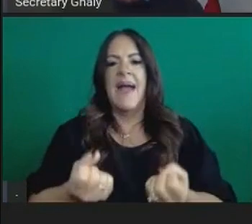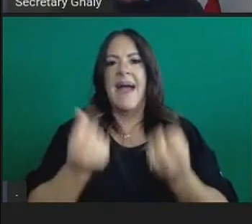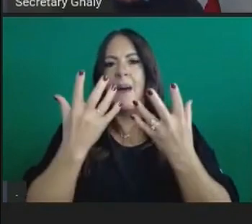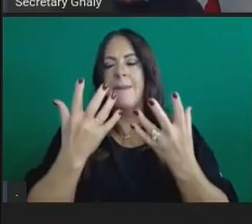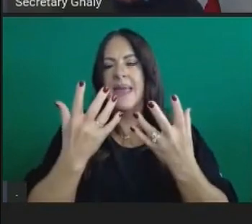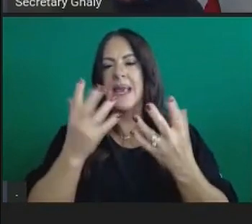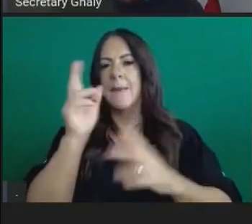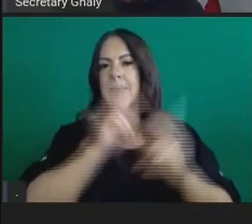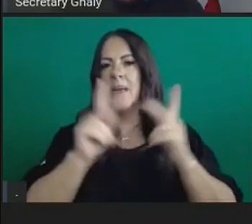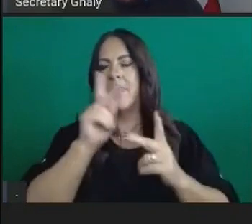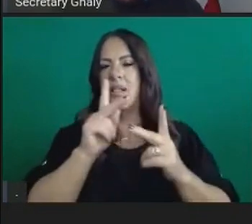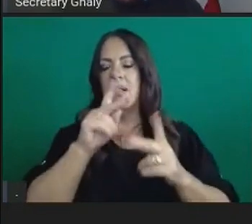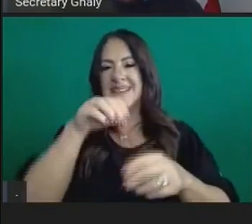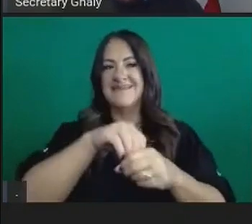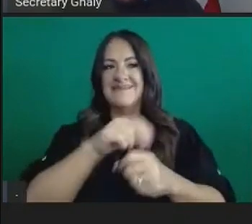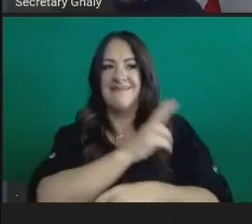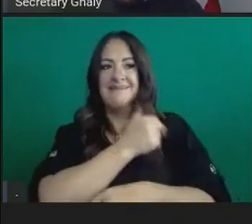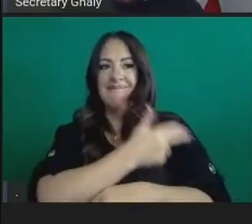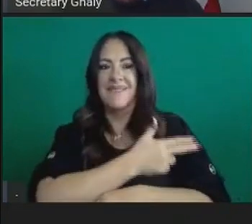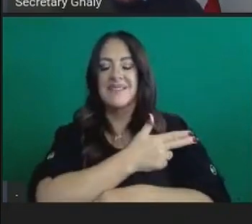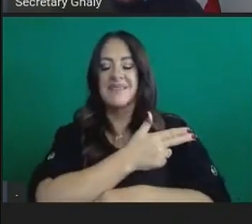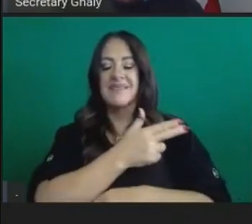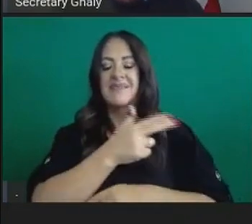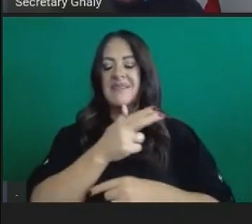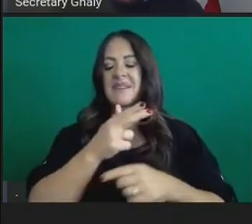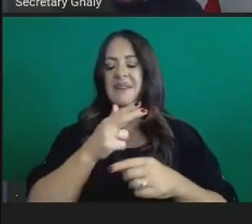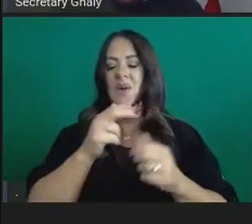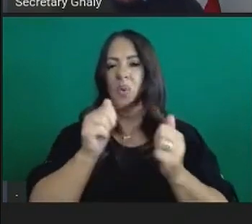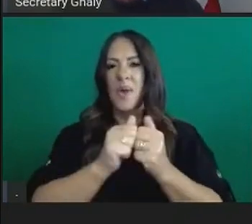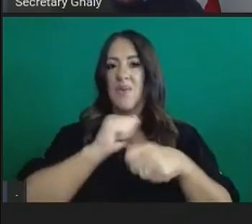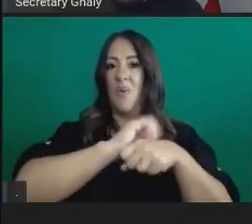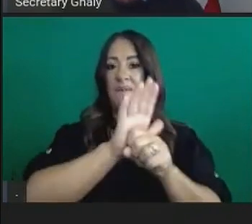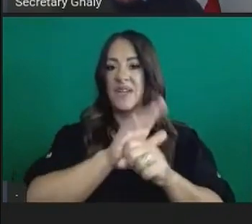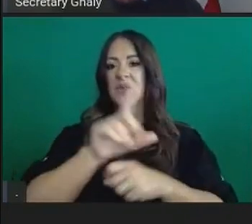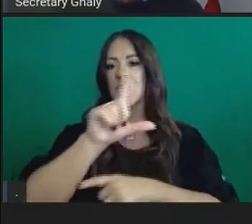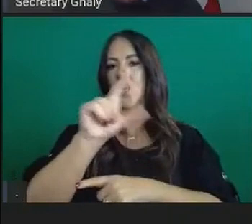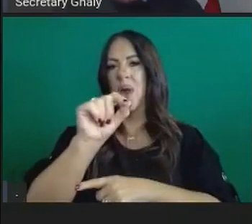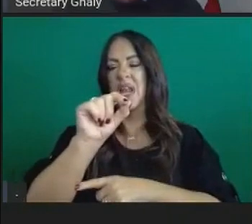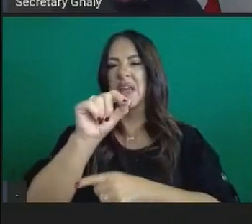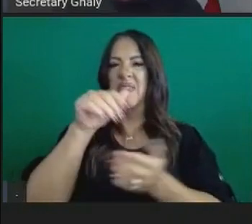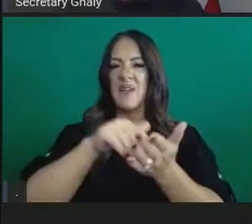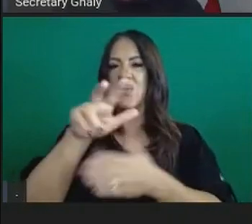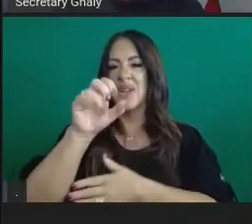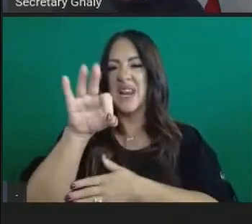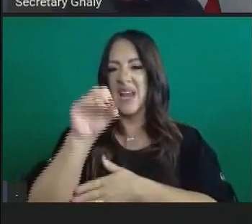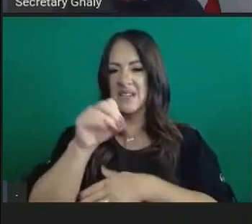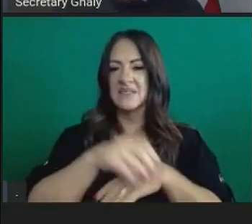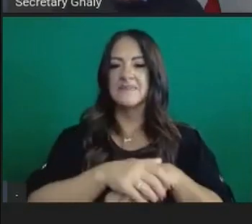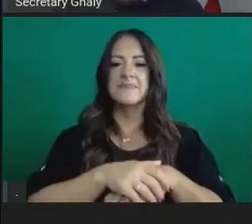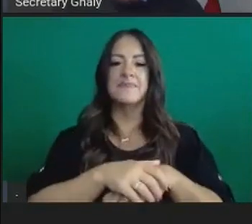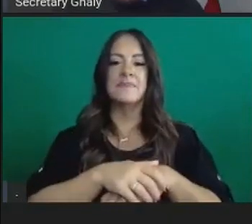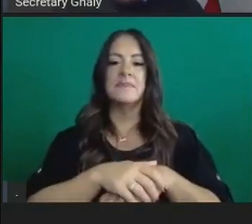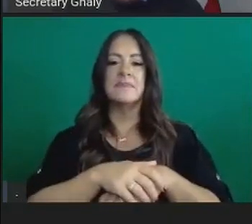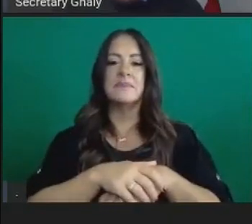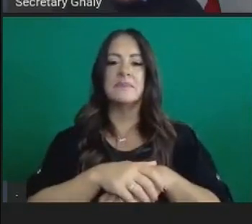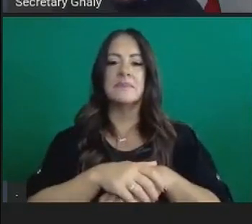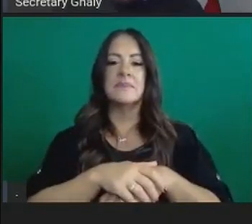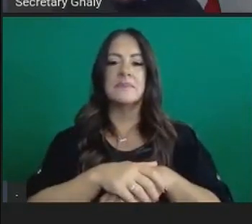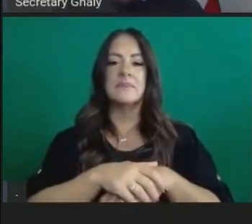HOSPITAL ACROSS THE STATE. WE ARE LOOKING AT THE HOSPITALS, OVER 20,000 CURRENT HOSPITALIZATIONS DUE TO